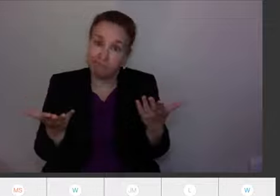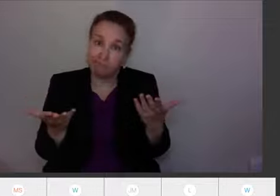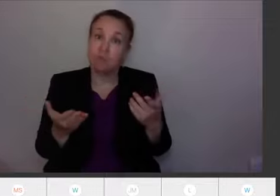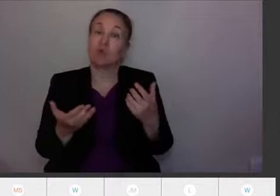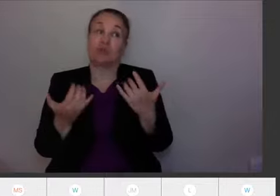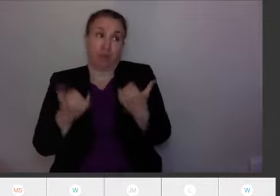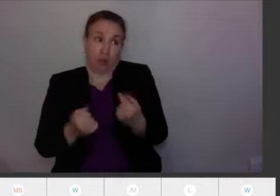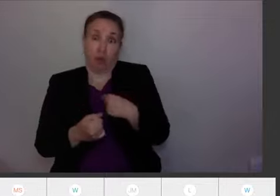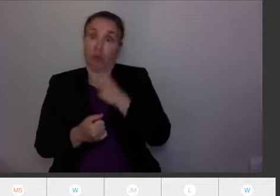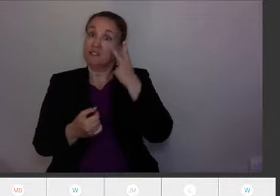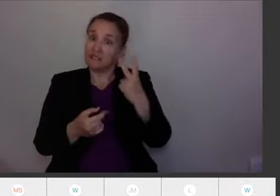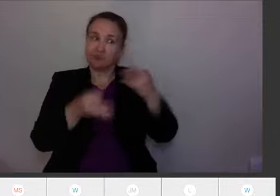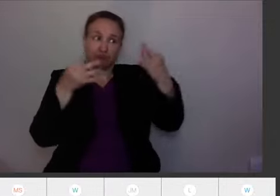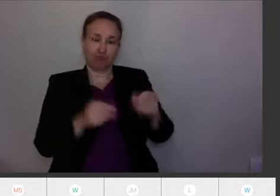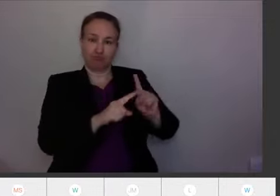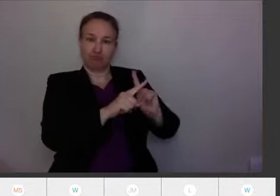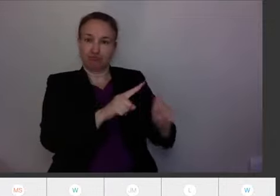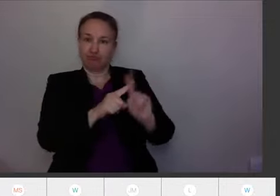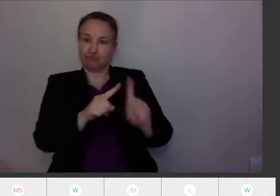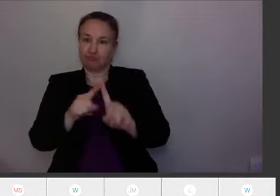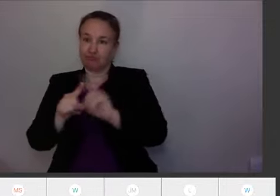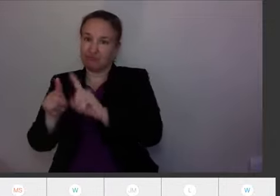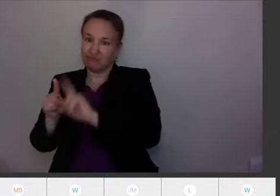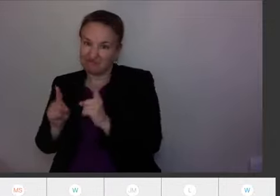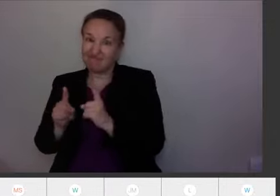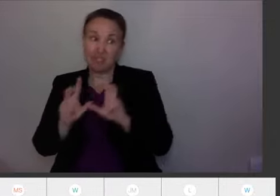different decisions rolling out from different departments